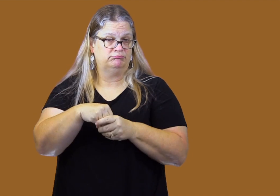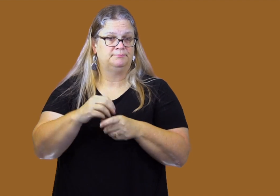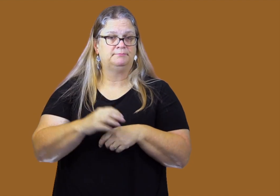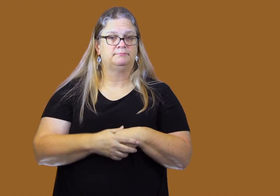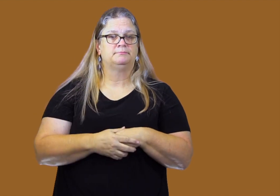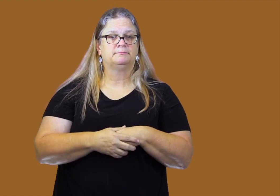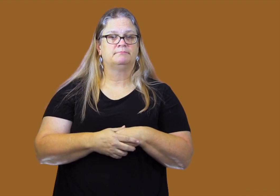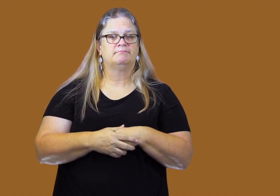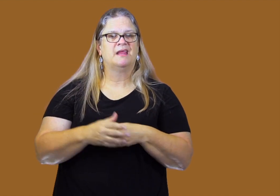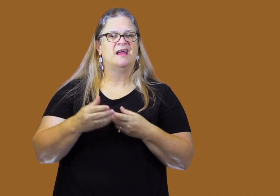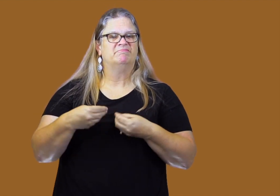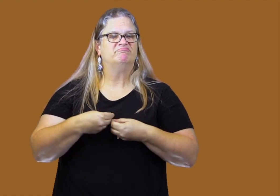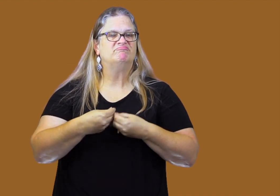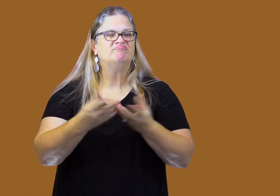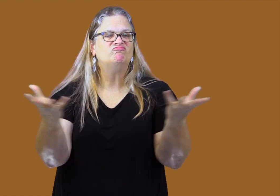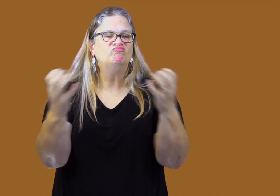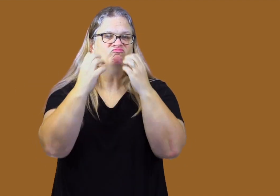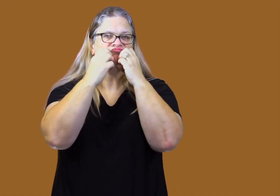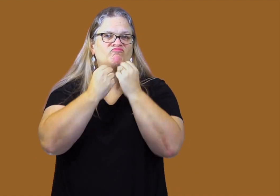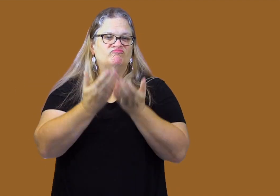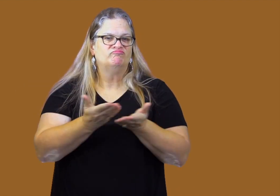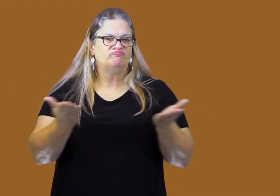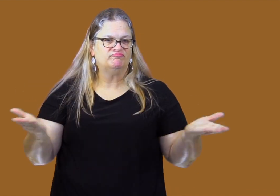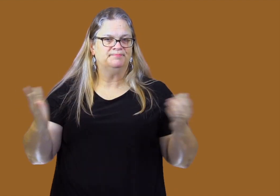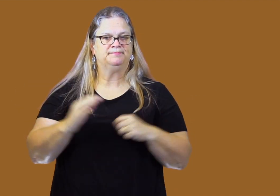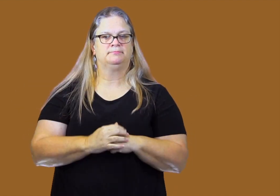loss of interest in activities they normally were involved in,